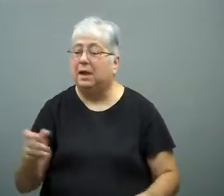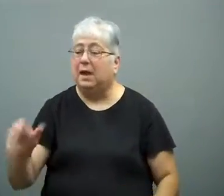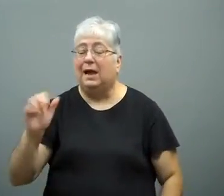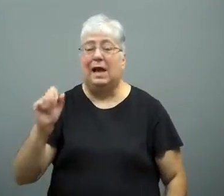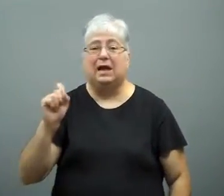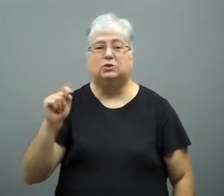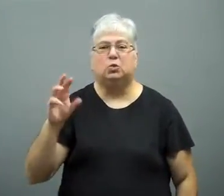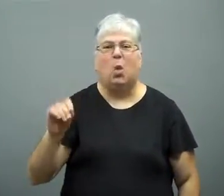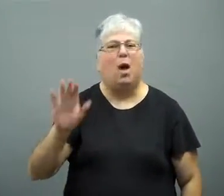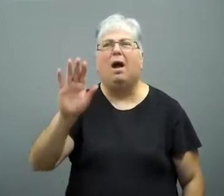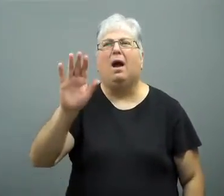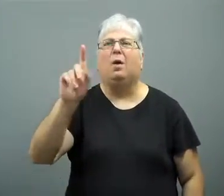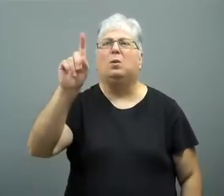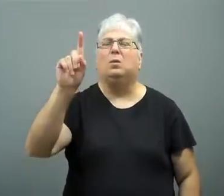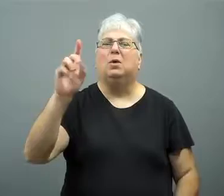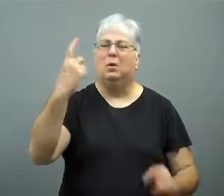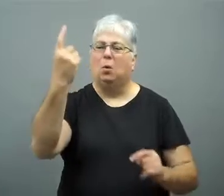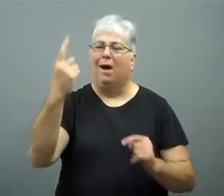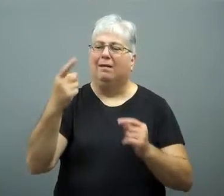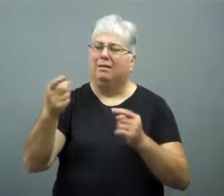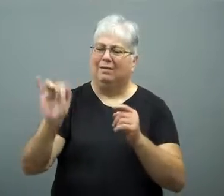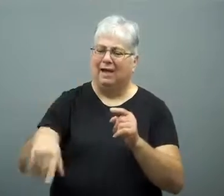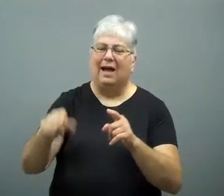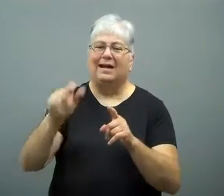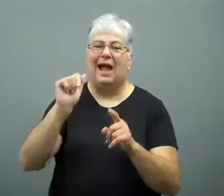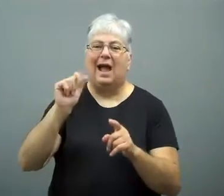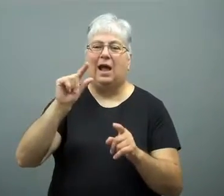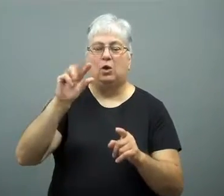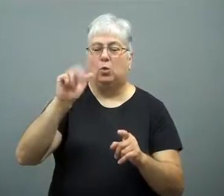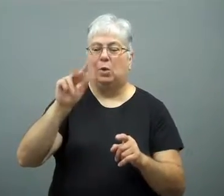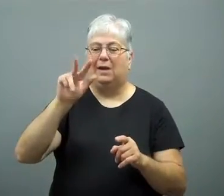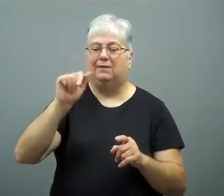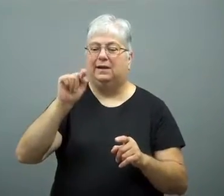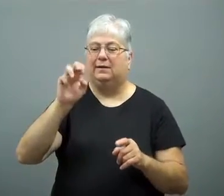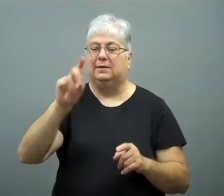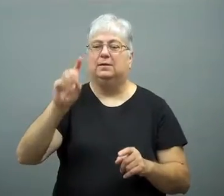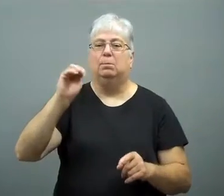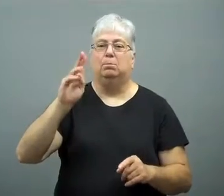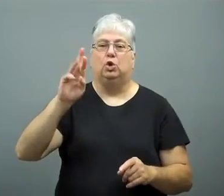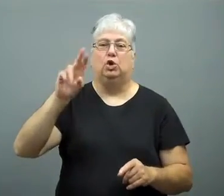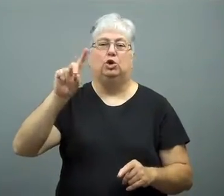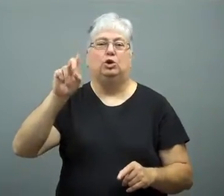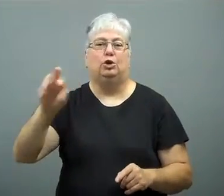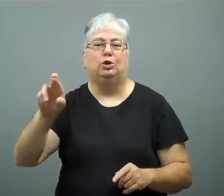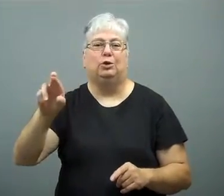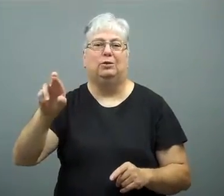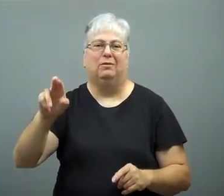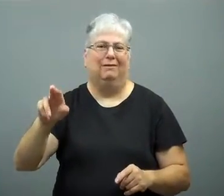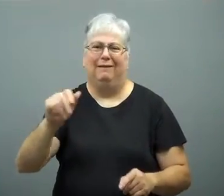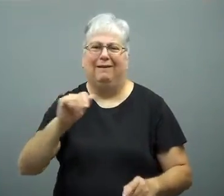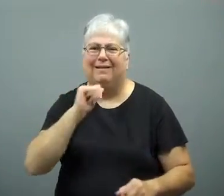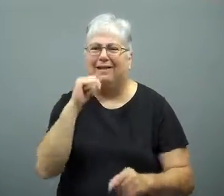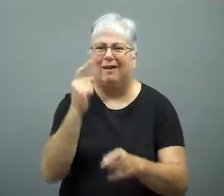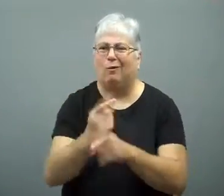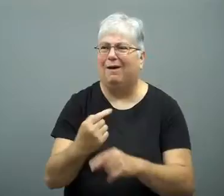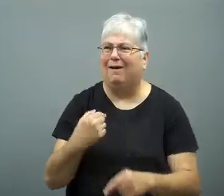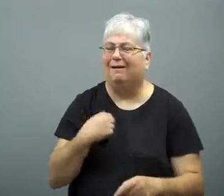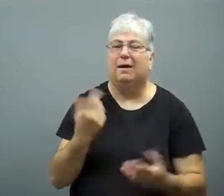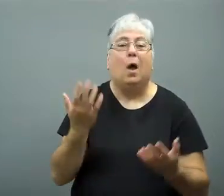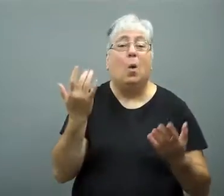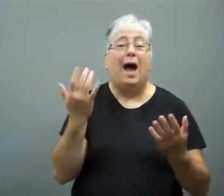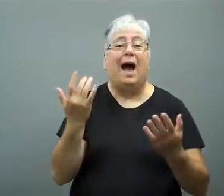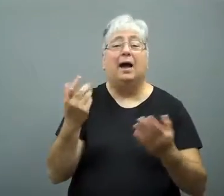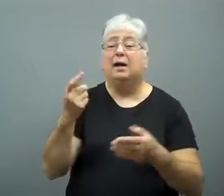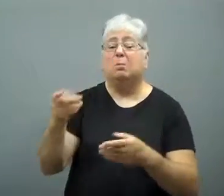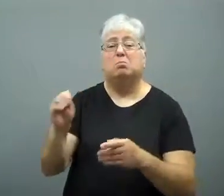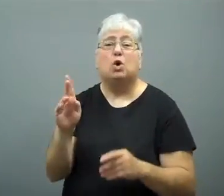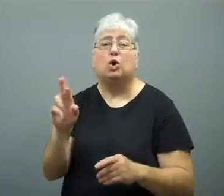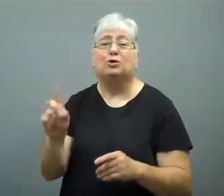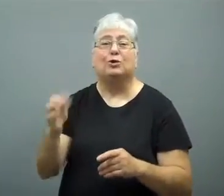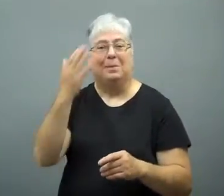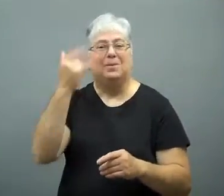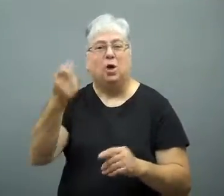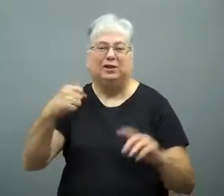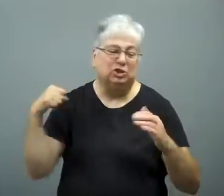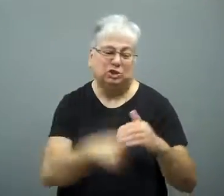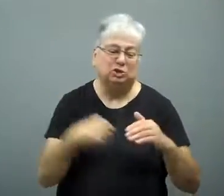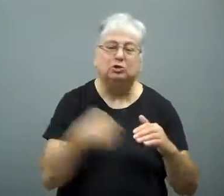Castro took issue with the aggravated murder charge,